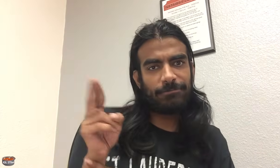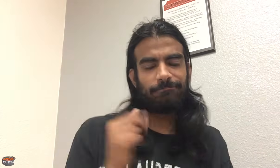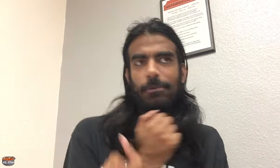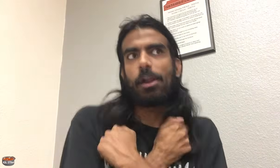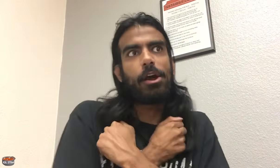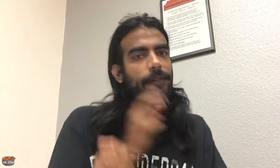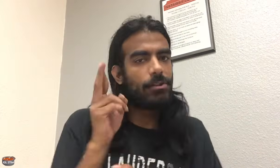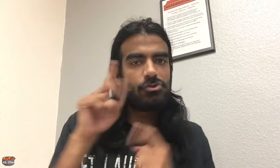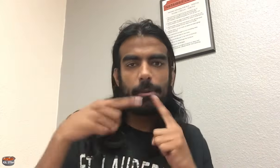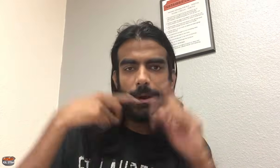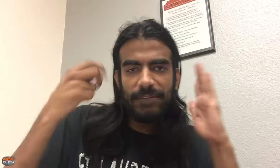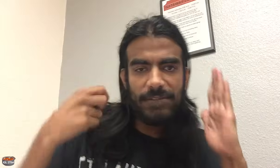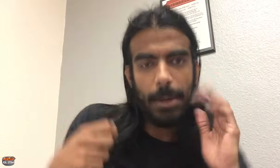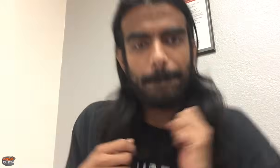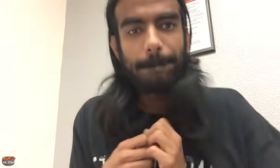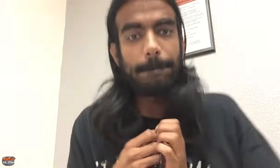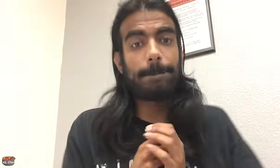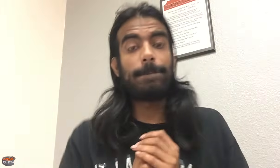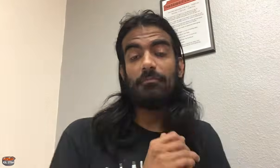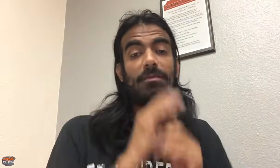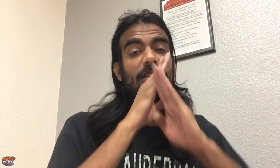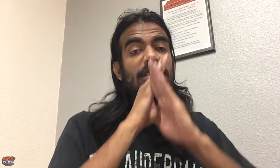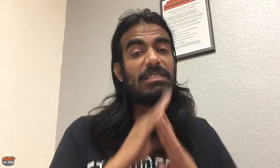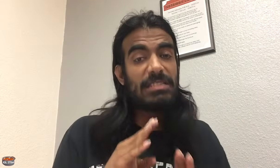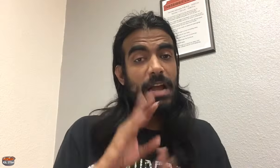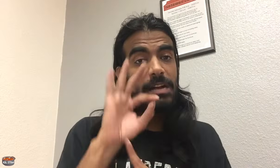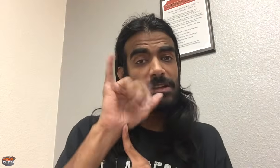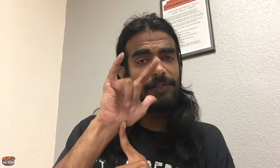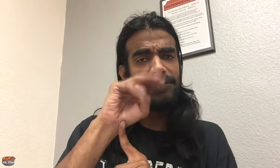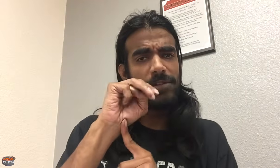give you just a short history about Deaf film because I love it!